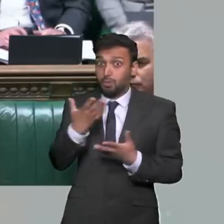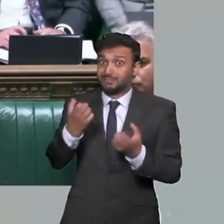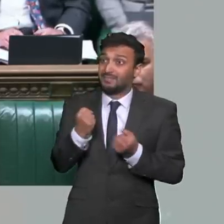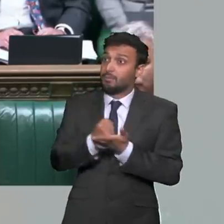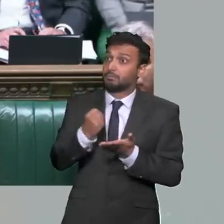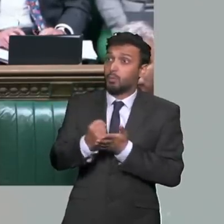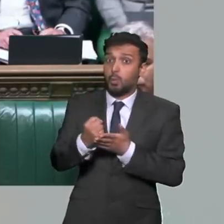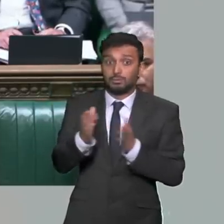weeks.